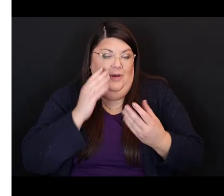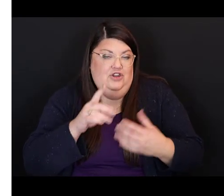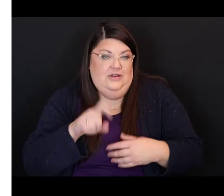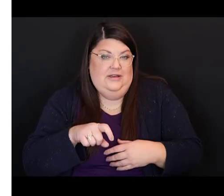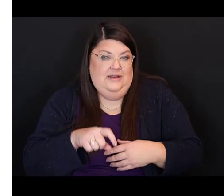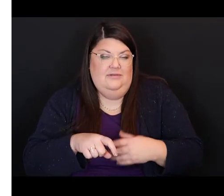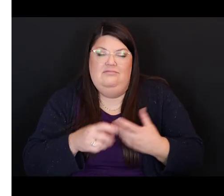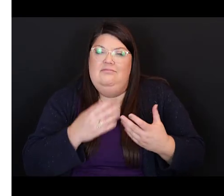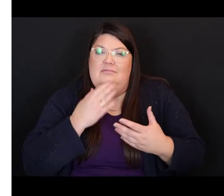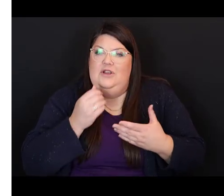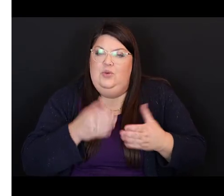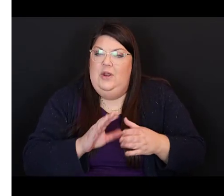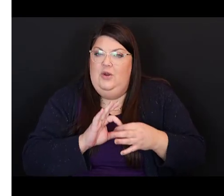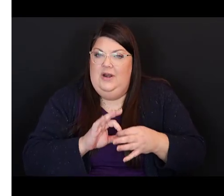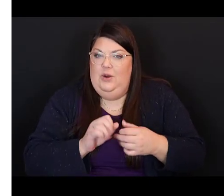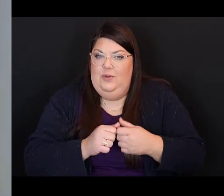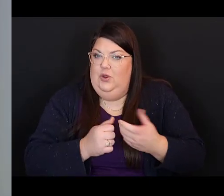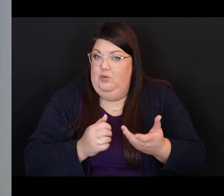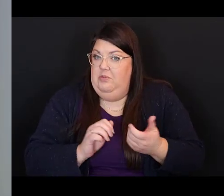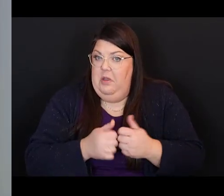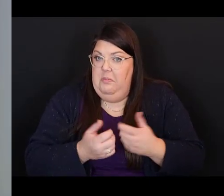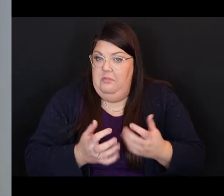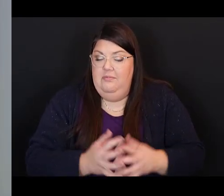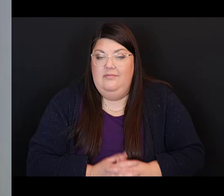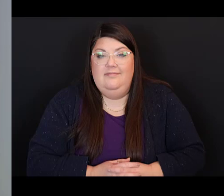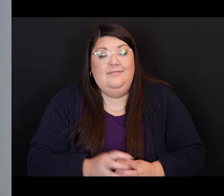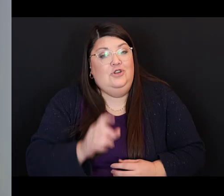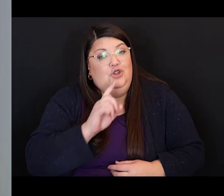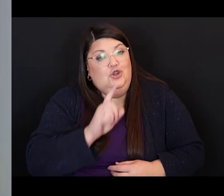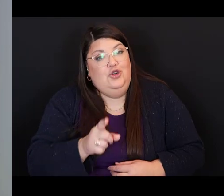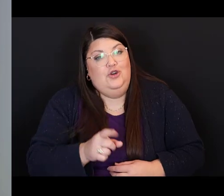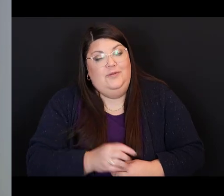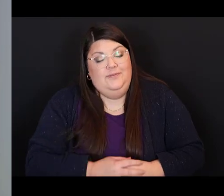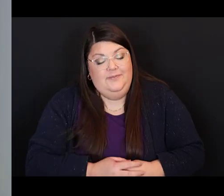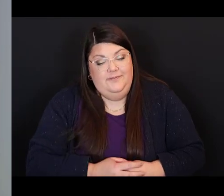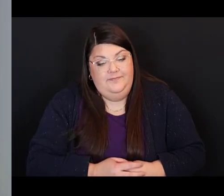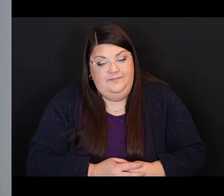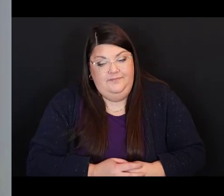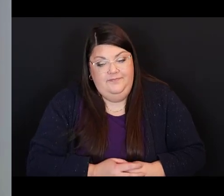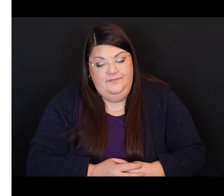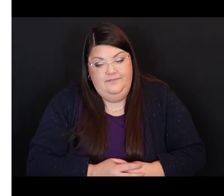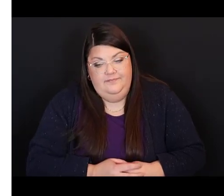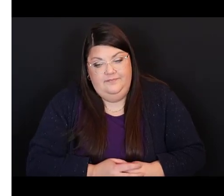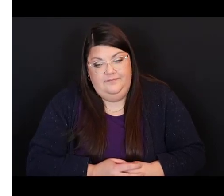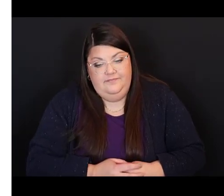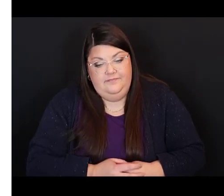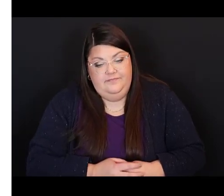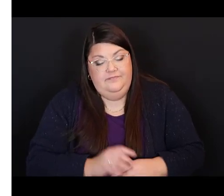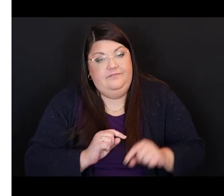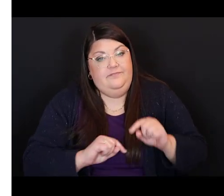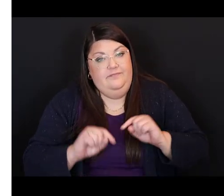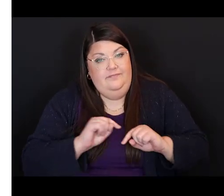the best way for them to connect with you? [John] Yeah absolutely. So, going back to our